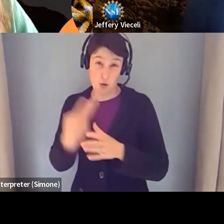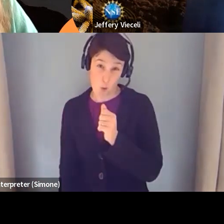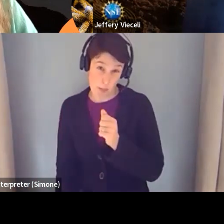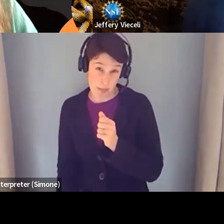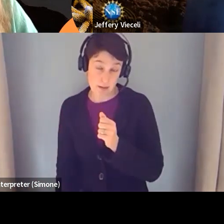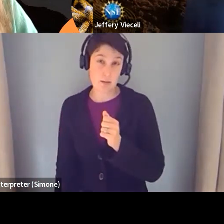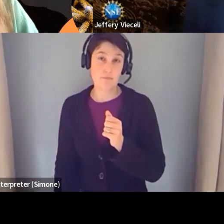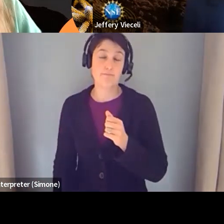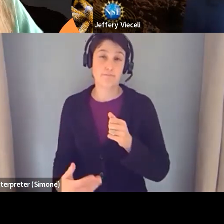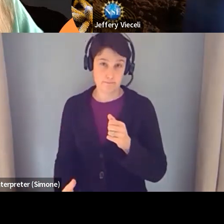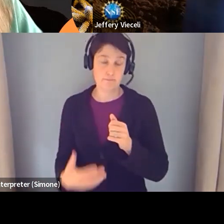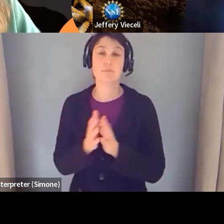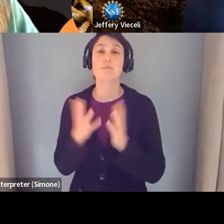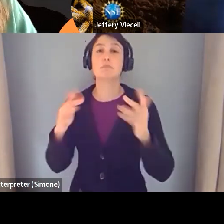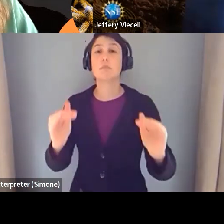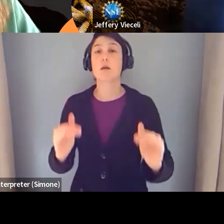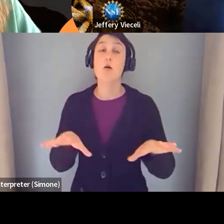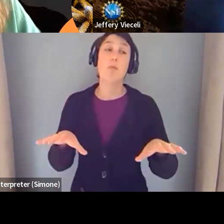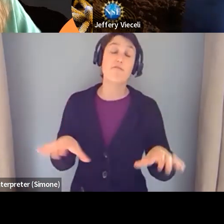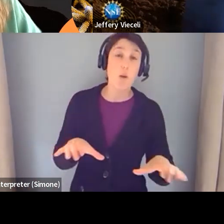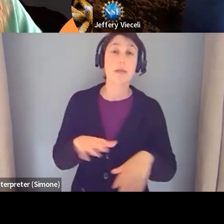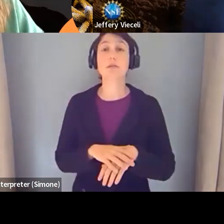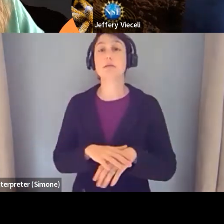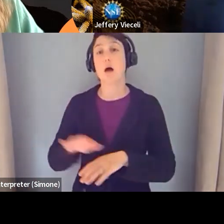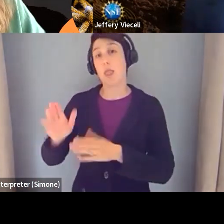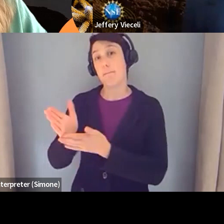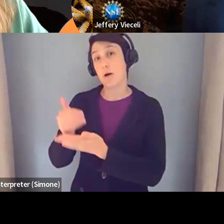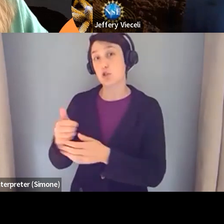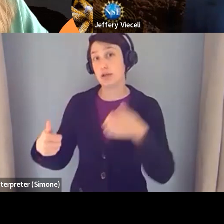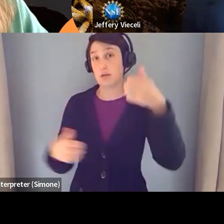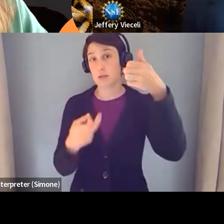In terms of performance and the budget of the subawardee, it is the prime's responsibility